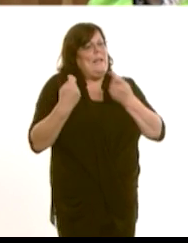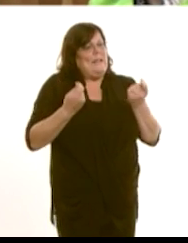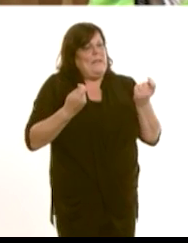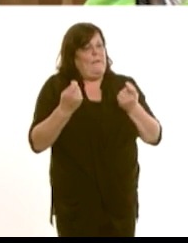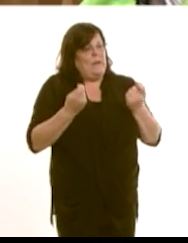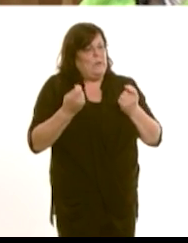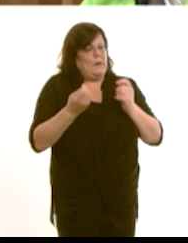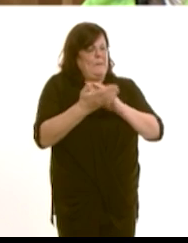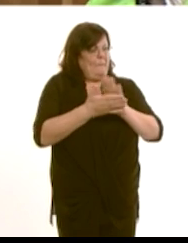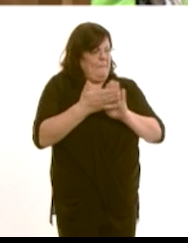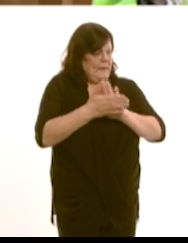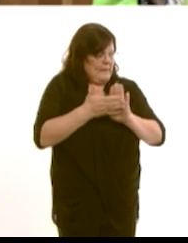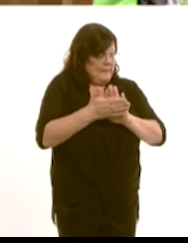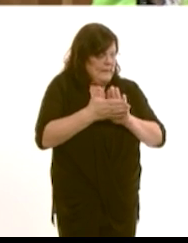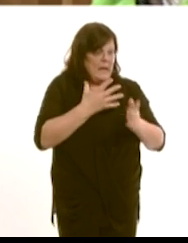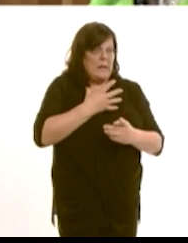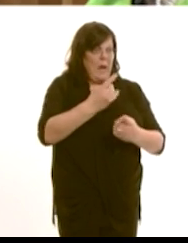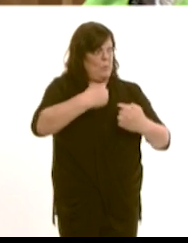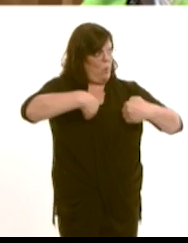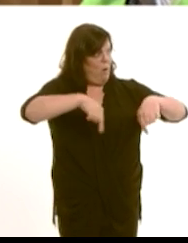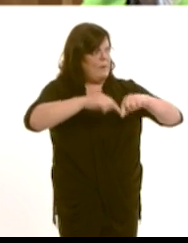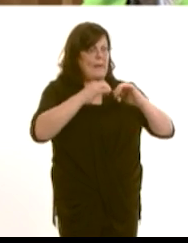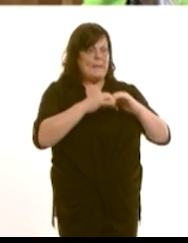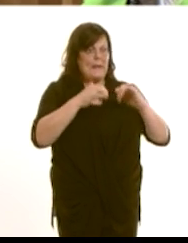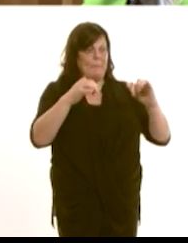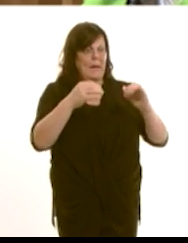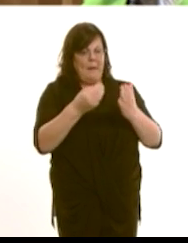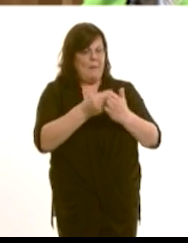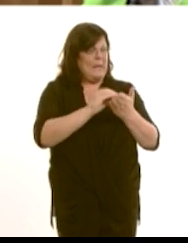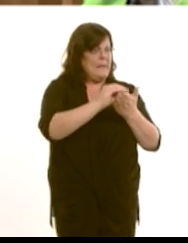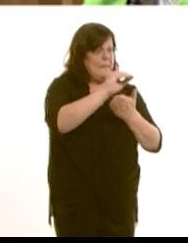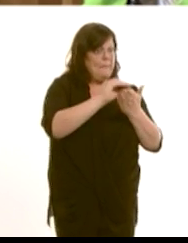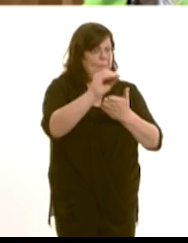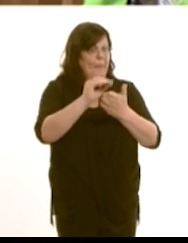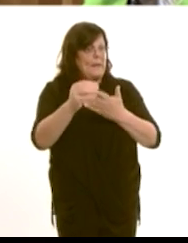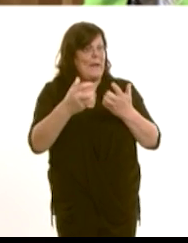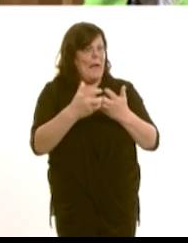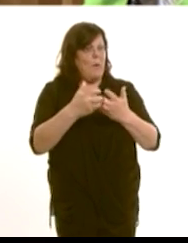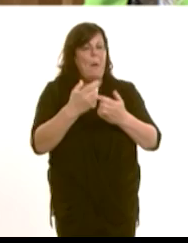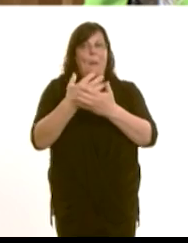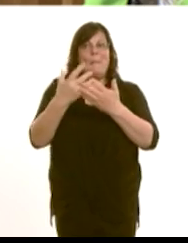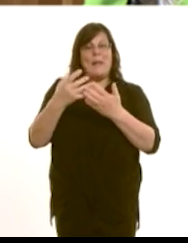a matter for the Assembly to decide how it spends its money. Nevertheless, the majority of authorities in England turned down the council tax freeze